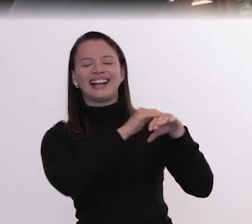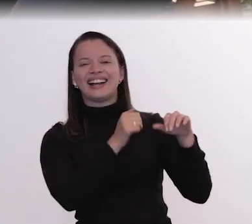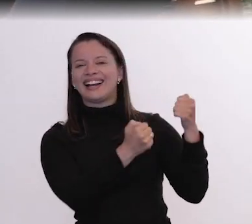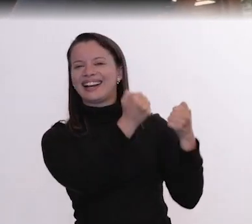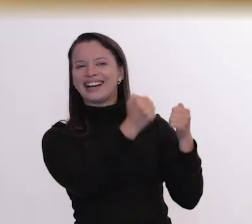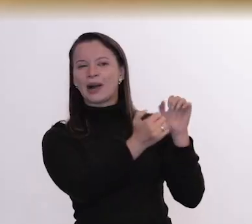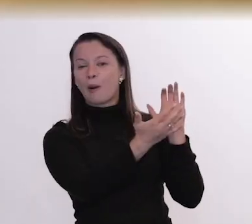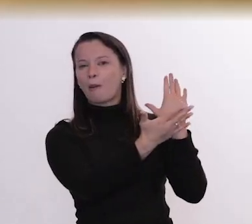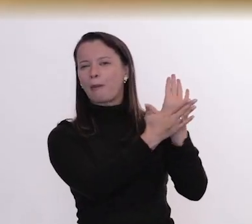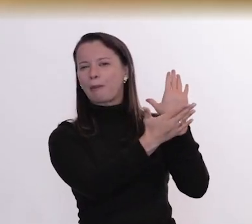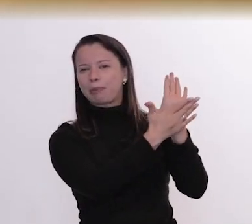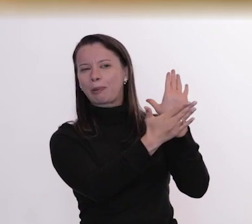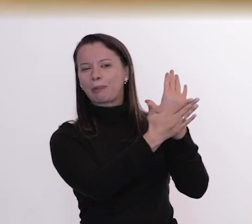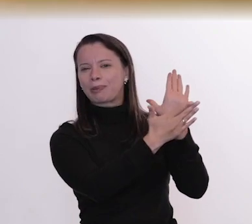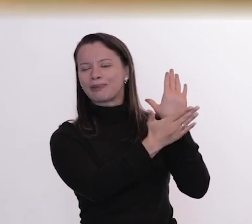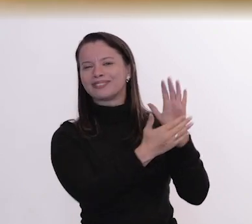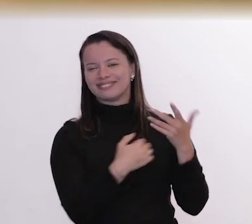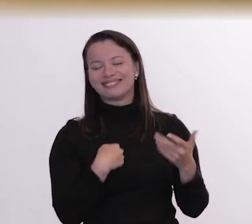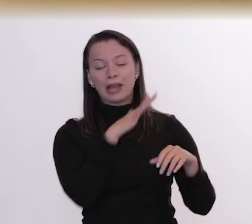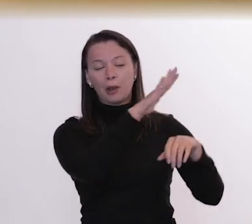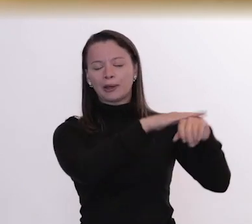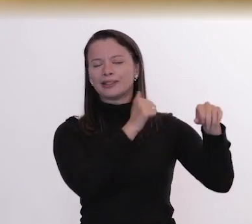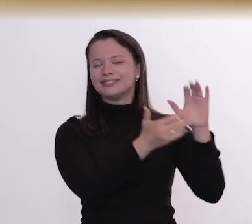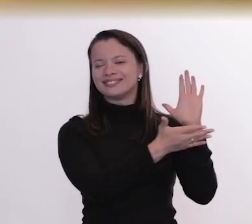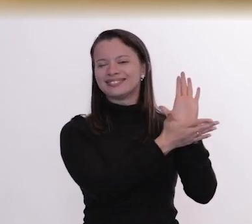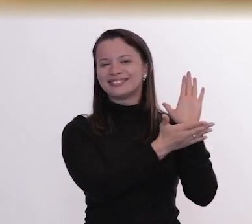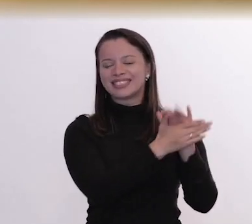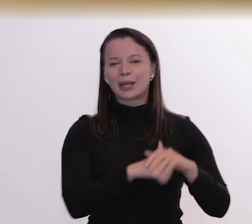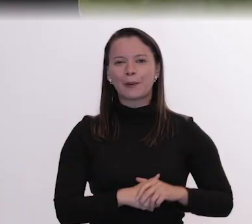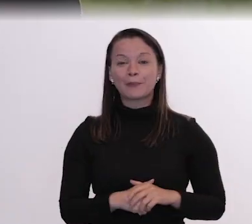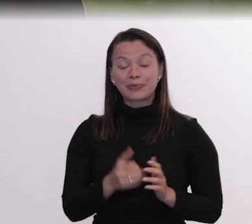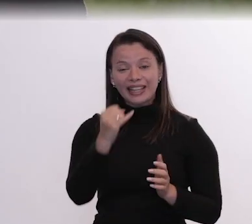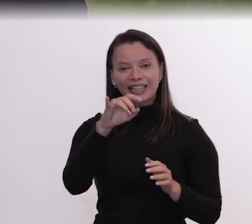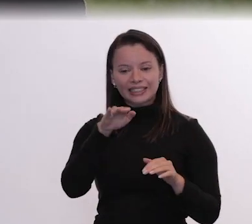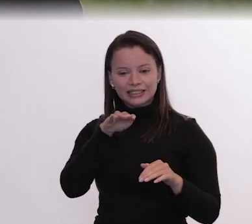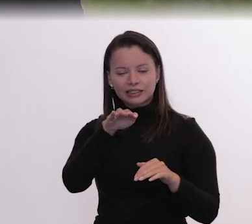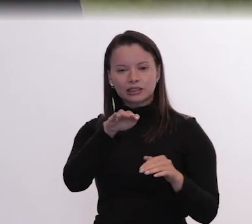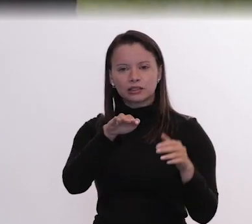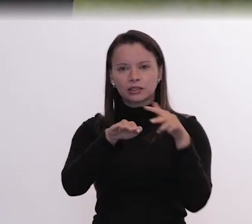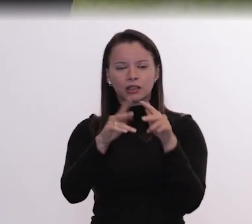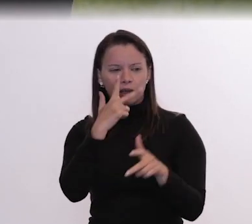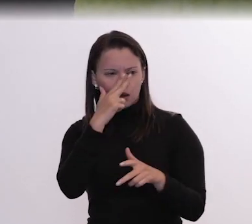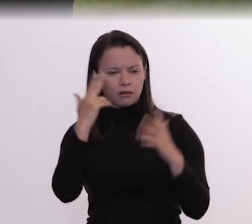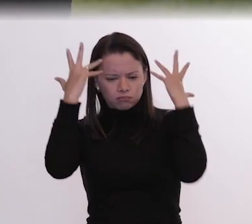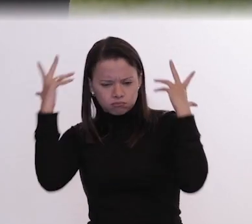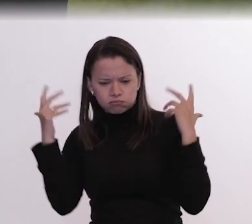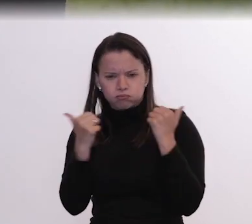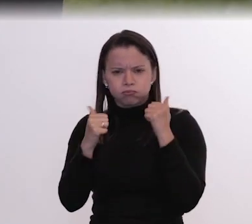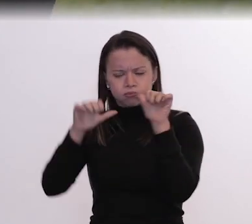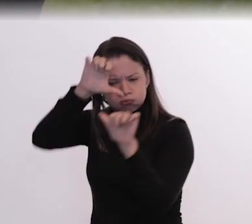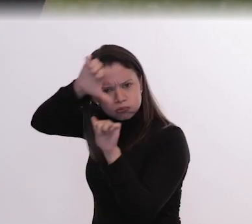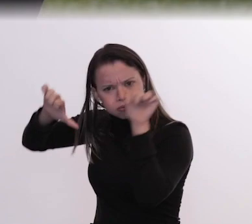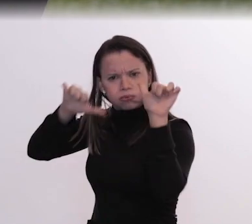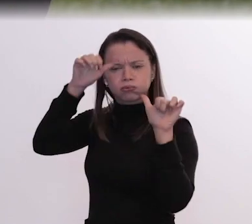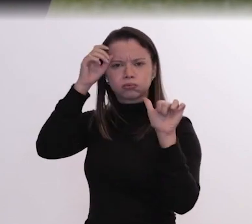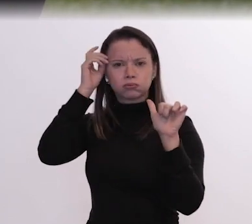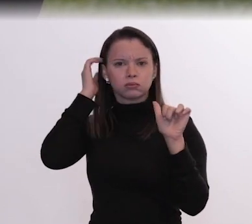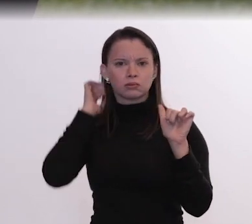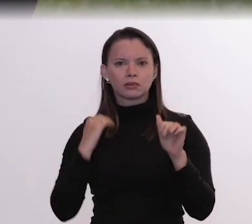we wanted to show that from the moment you enter your car you become an animal, so ... And do you know what happened to this person now?